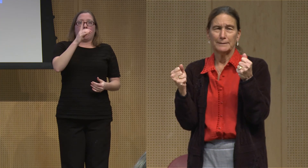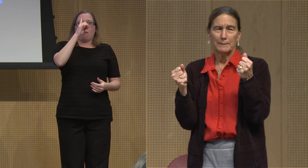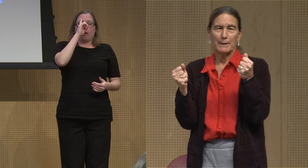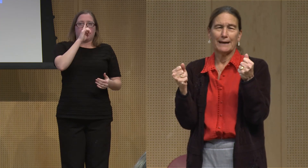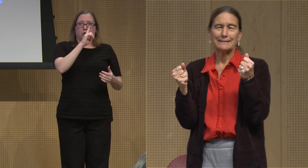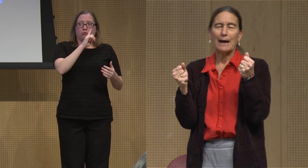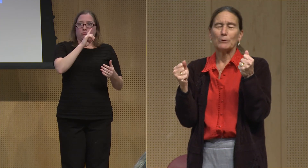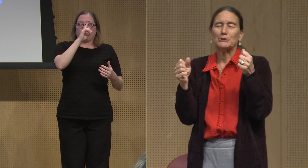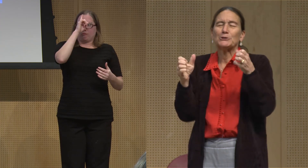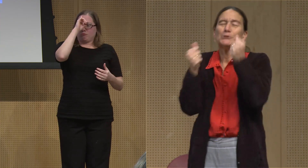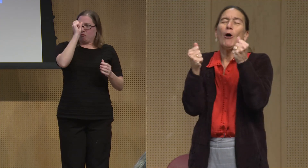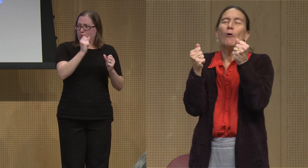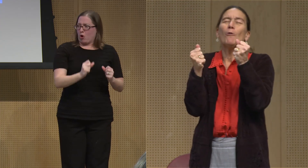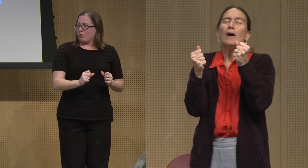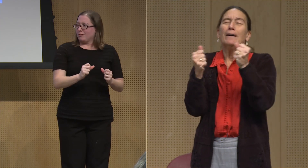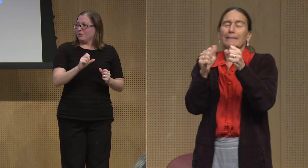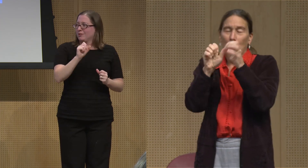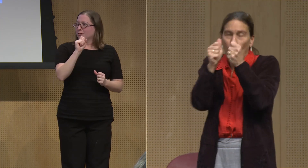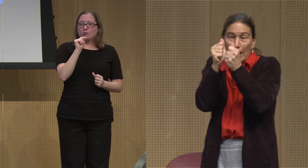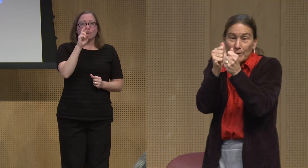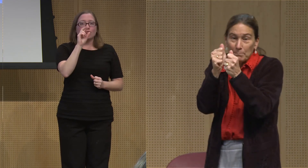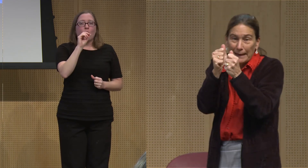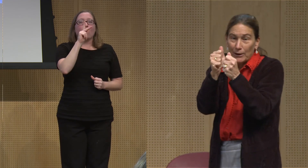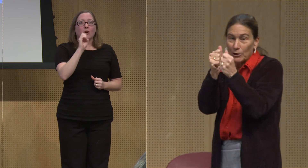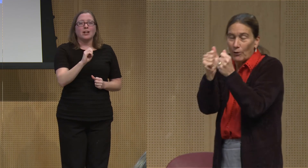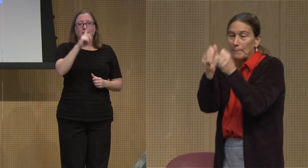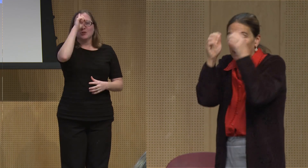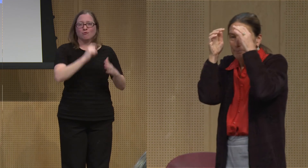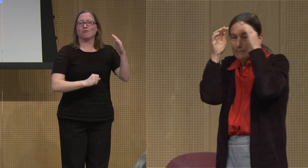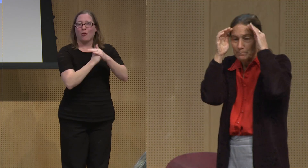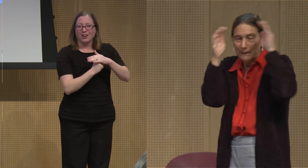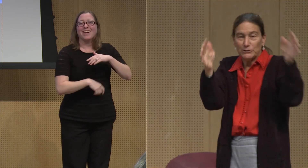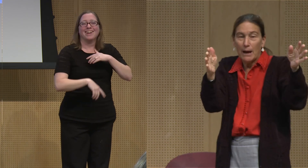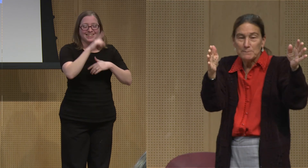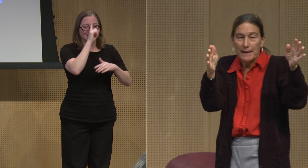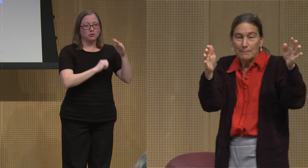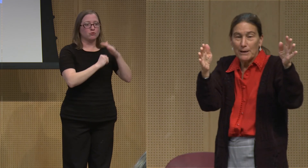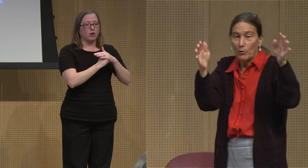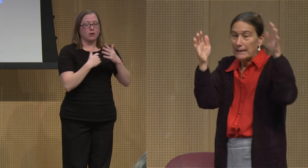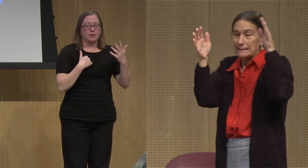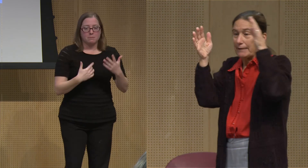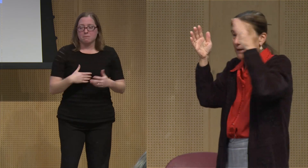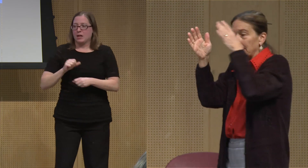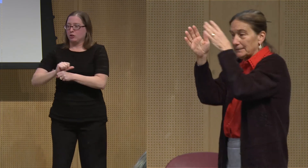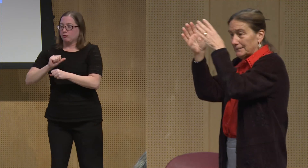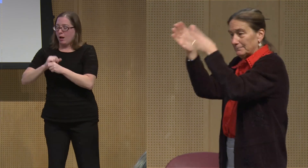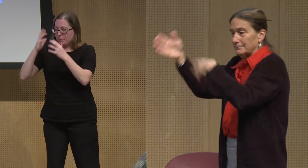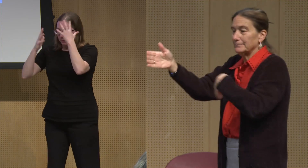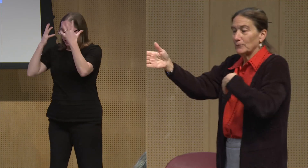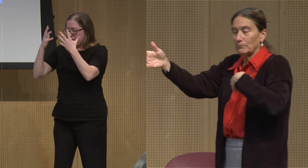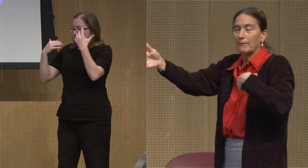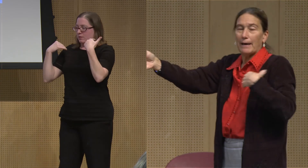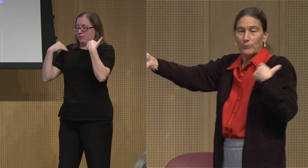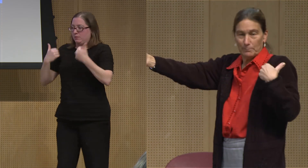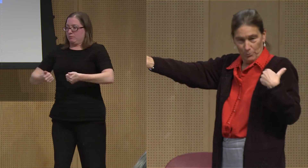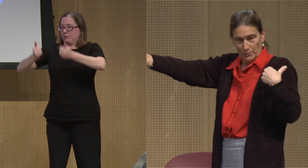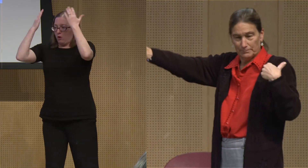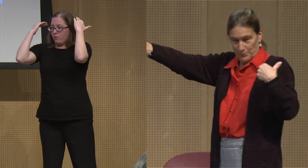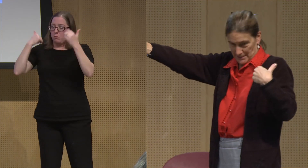BECAUSE I WAS SO, LIKE, WOUND UP, LIKE, A COI--I MEAN, MY JOB'S MAKING ME CRAZY, I'VE GOT THIS RATHER IMPORTANT PRESENTATION